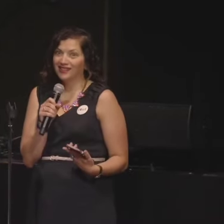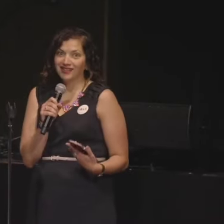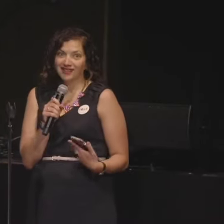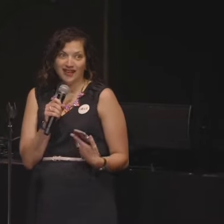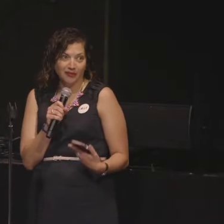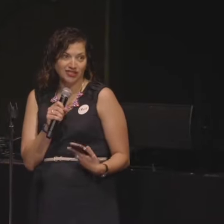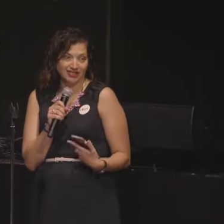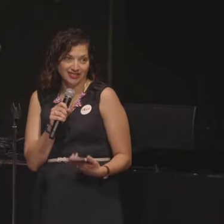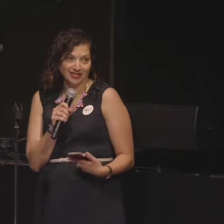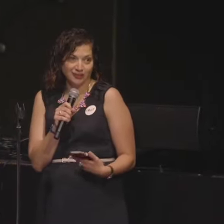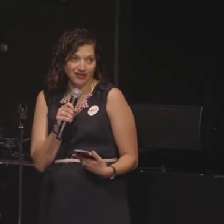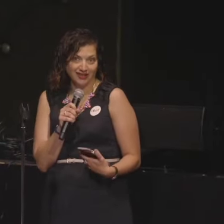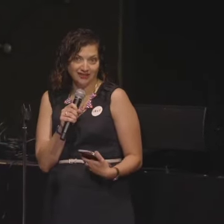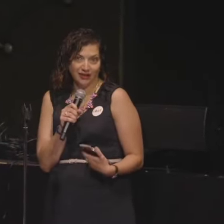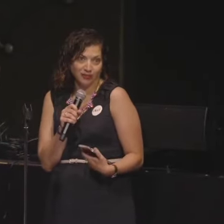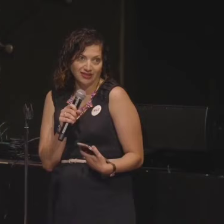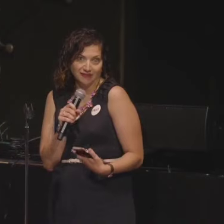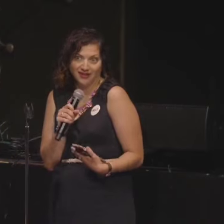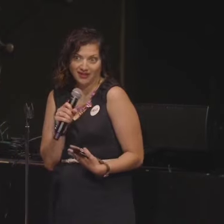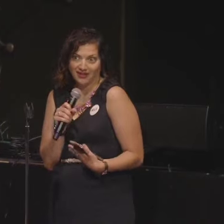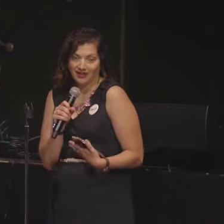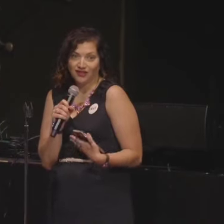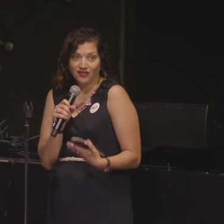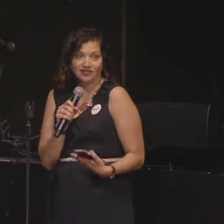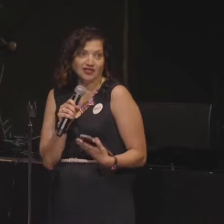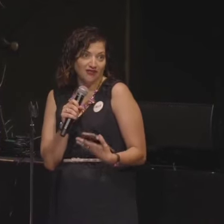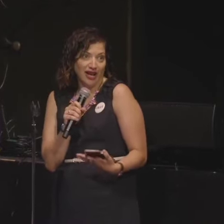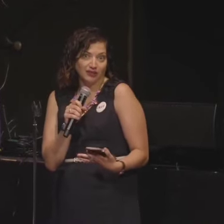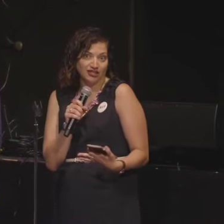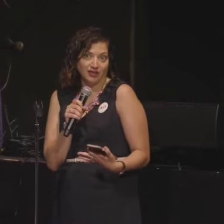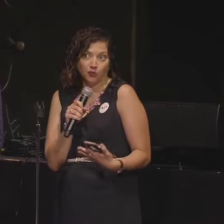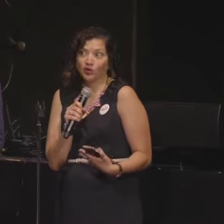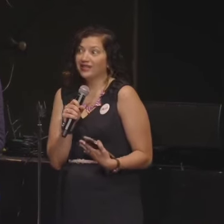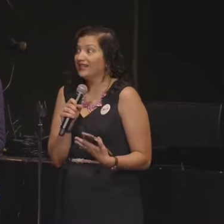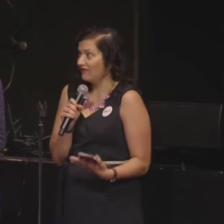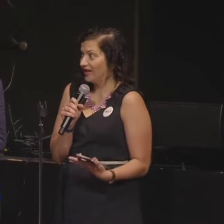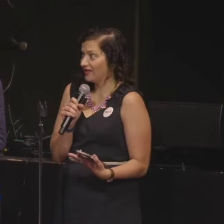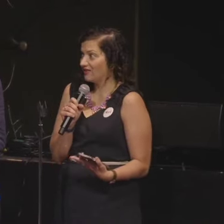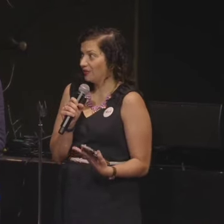making captions accessible and helping to make the field of captioning more innovative